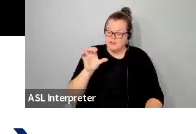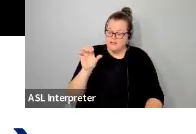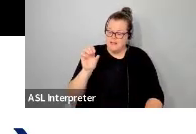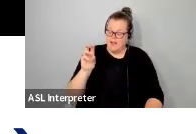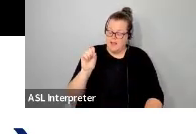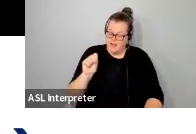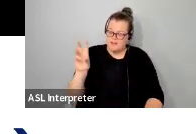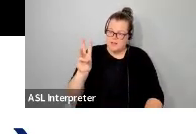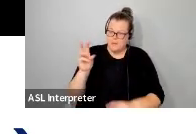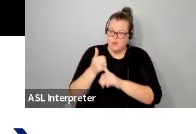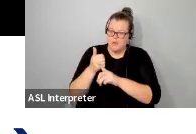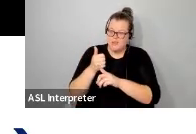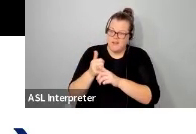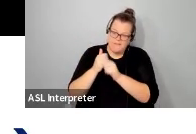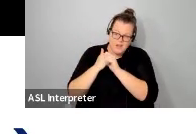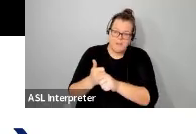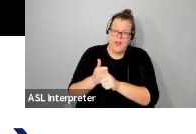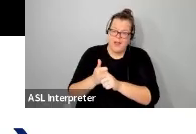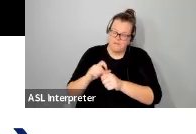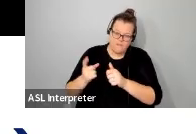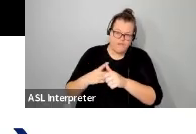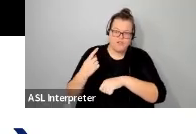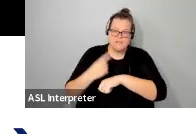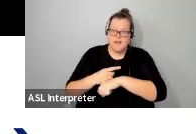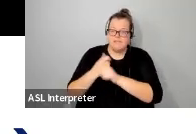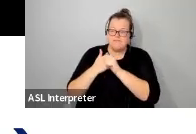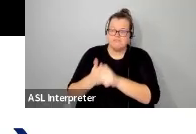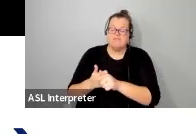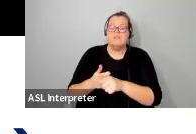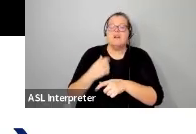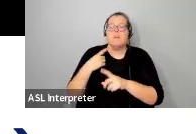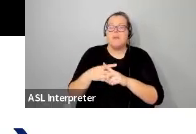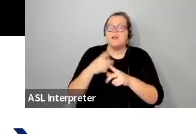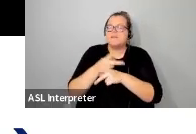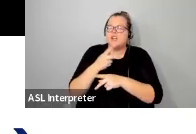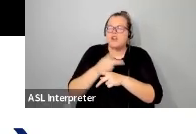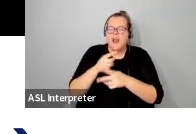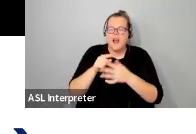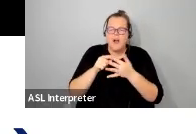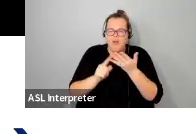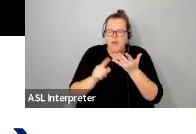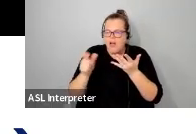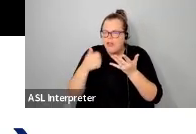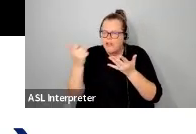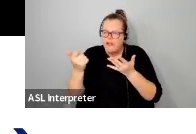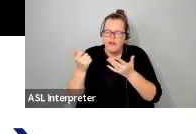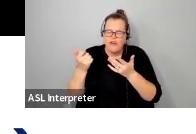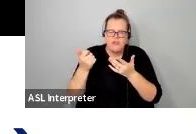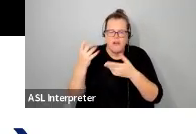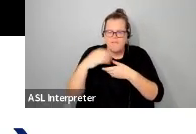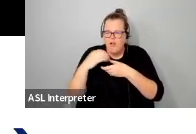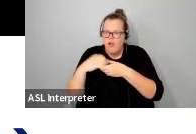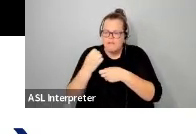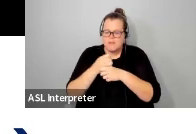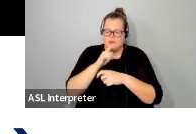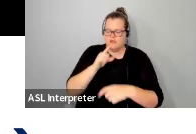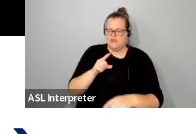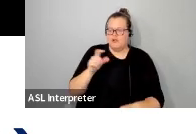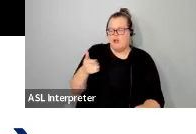as well as figuring out what steps are needed to ensure that Candace's other waivers also come into compliance with this requirement.